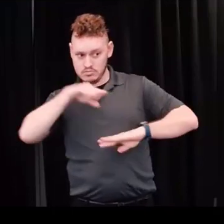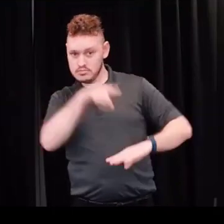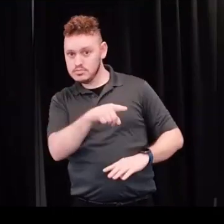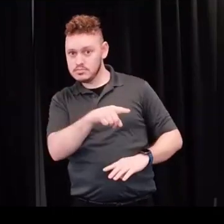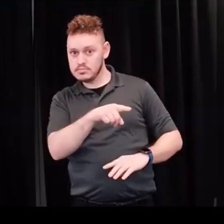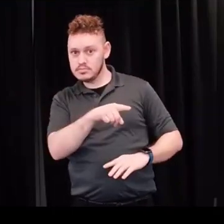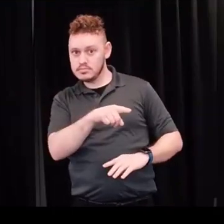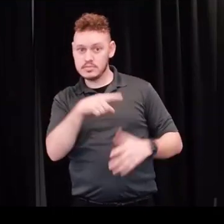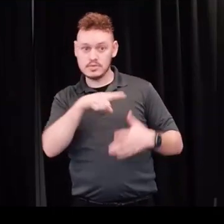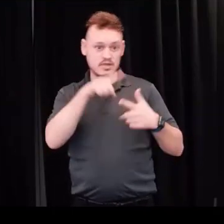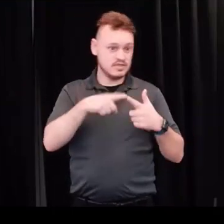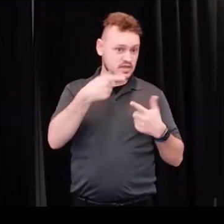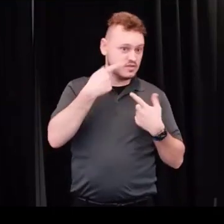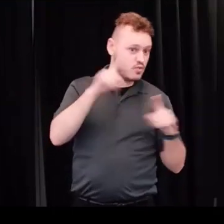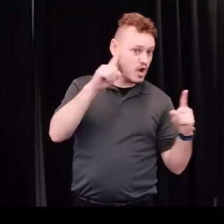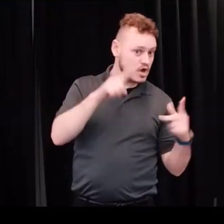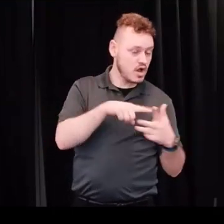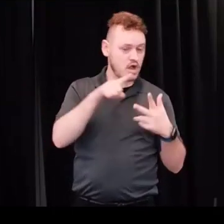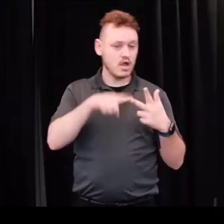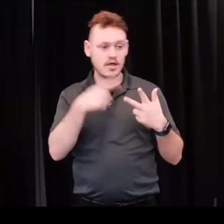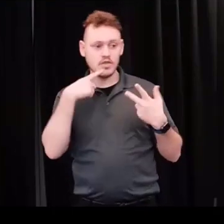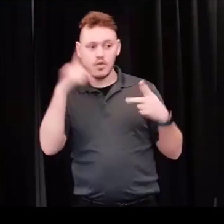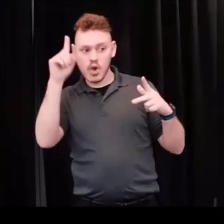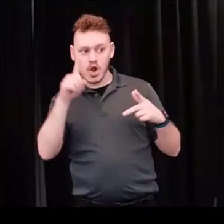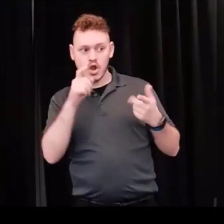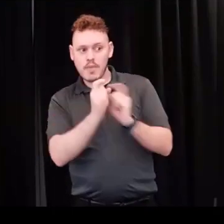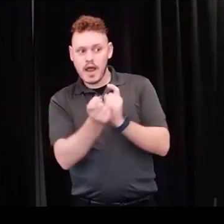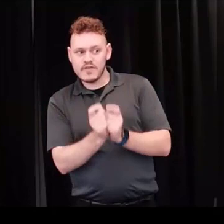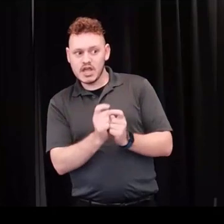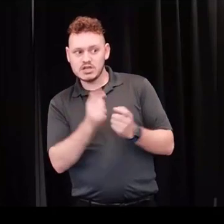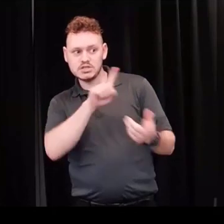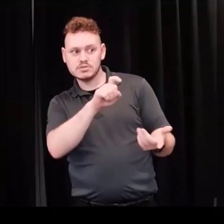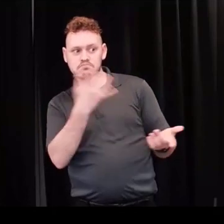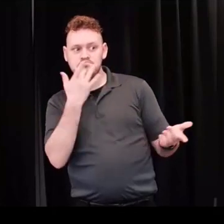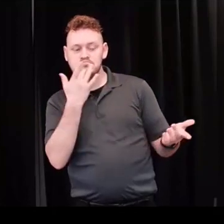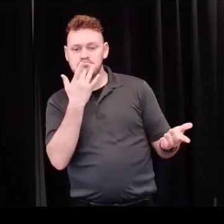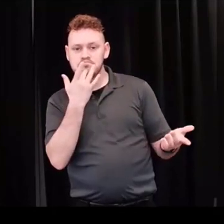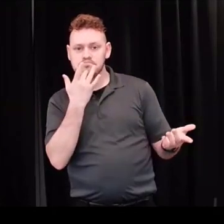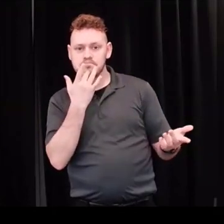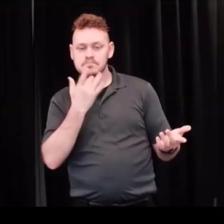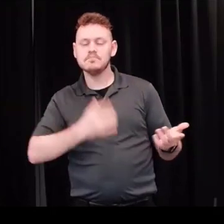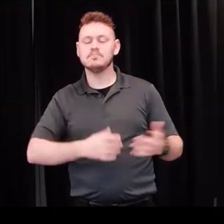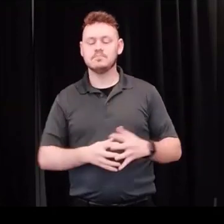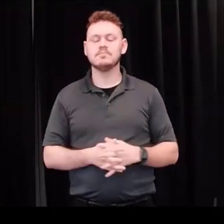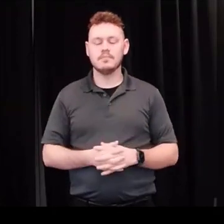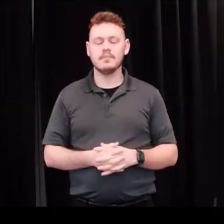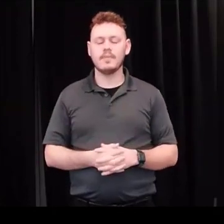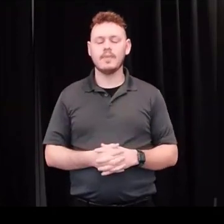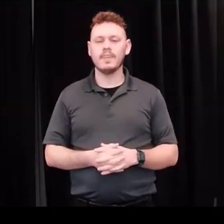this work for you? Would this work for you with modifications?" And it, you know, it can open up